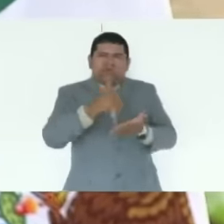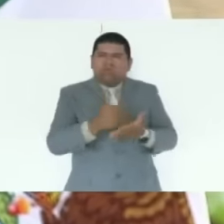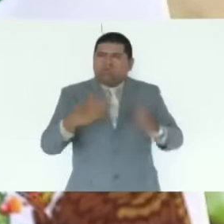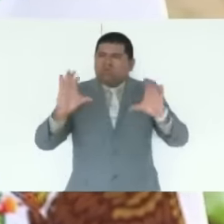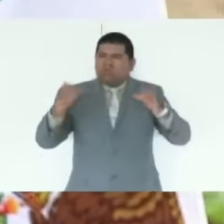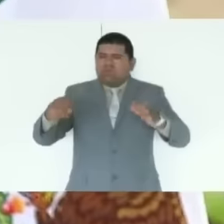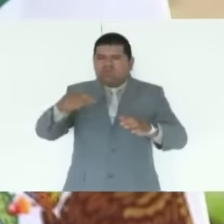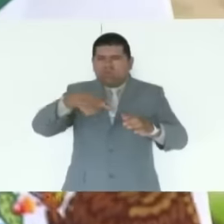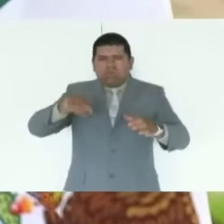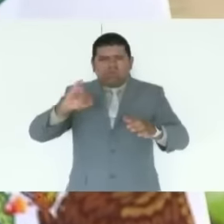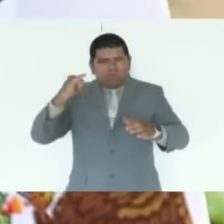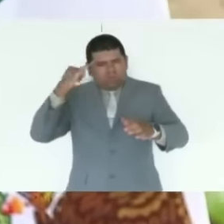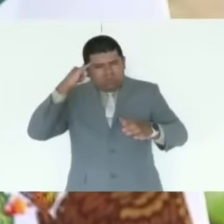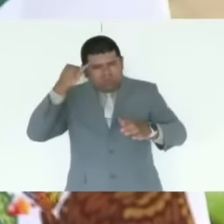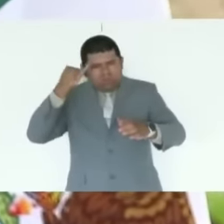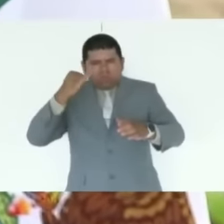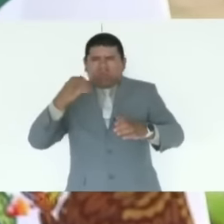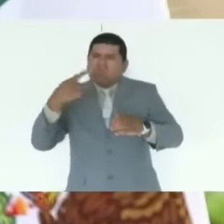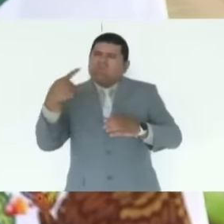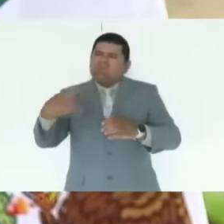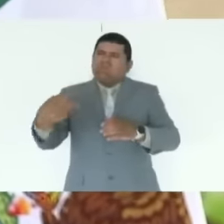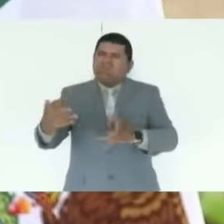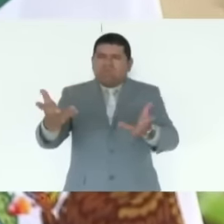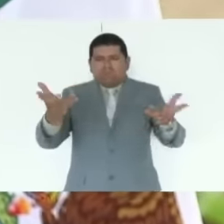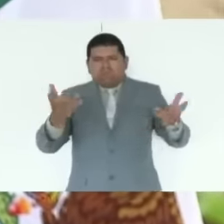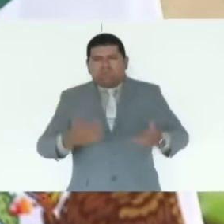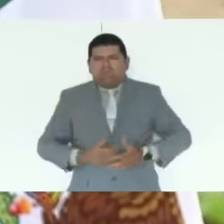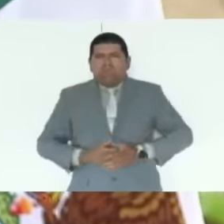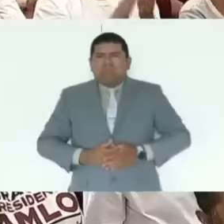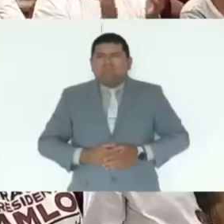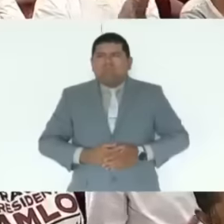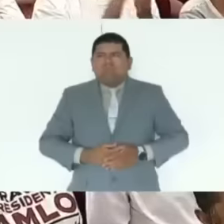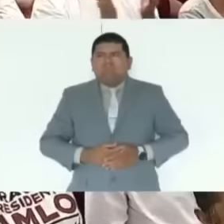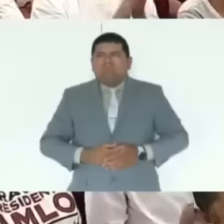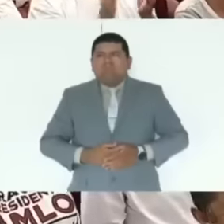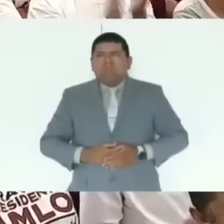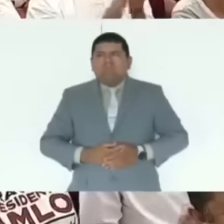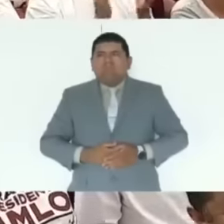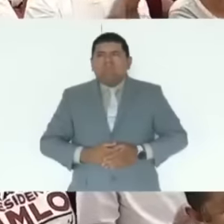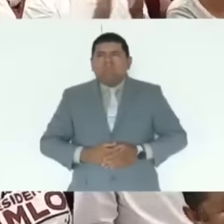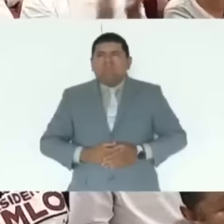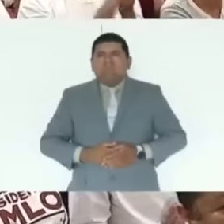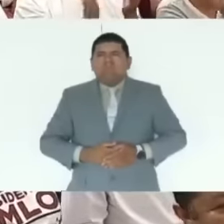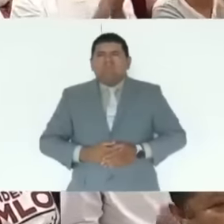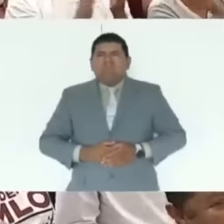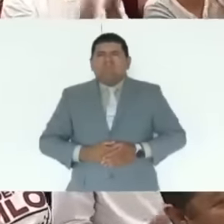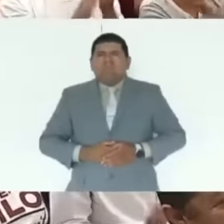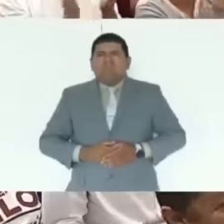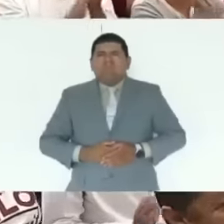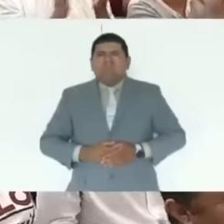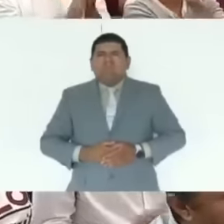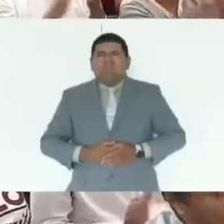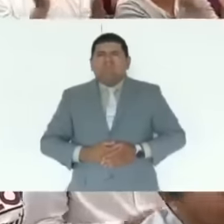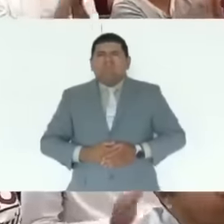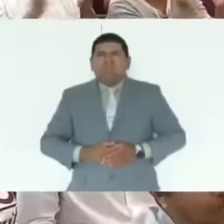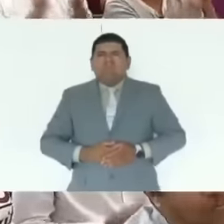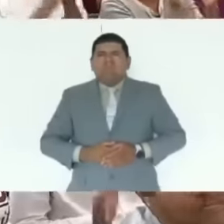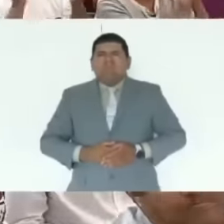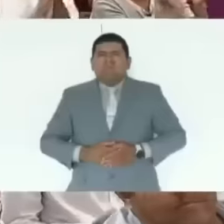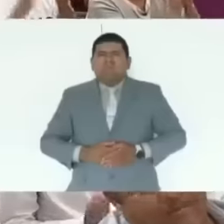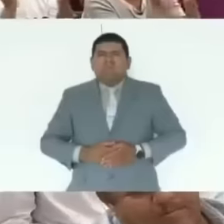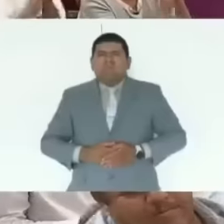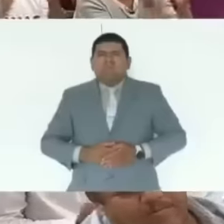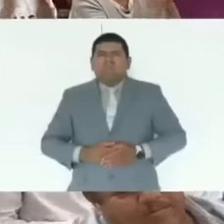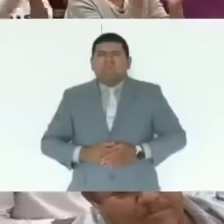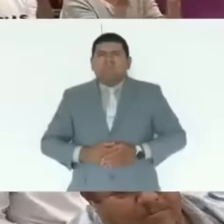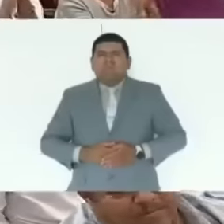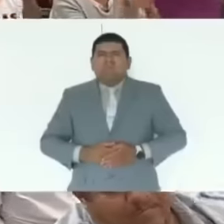Nayarit